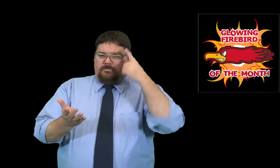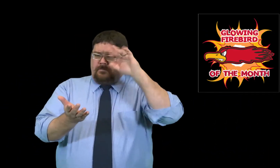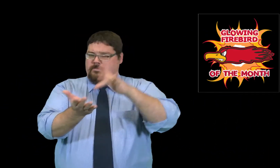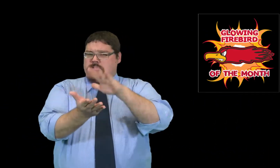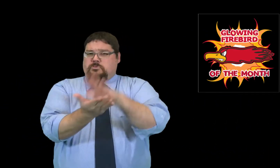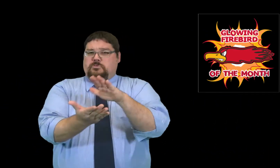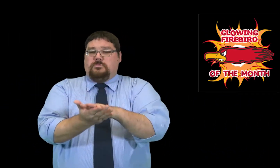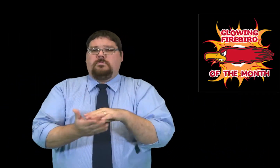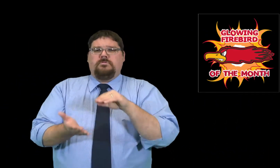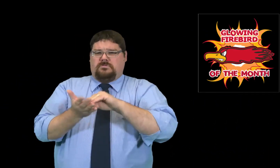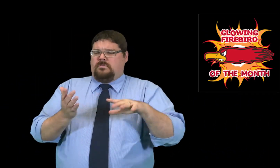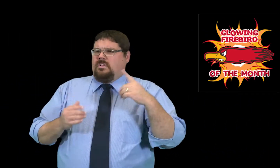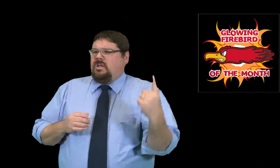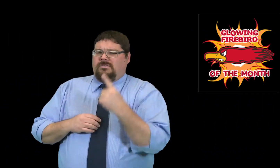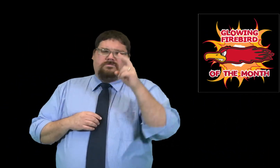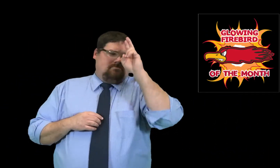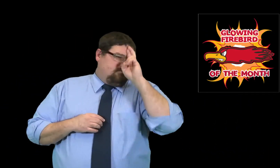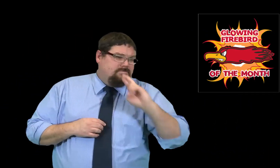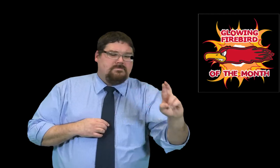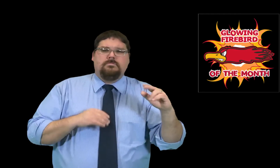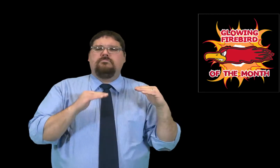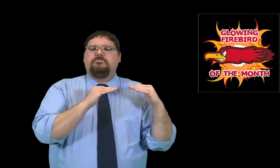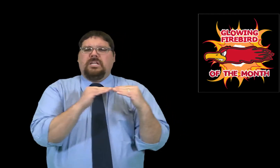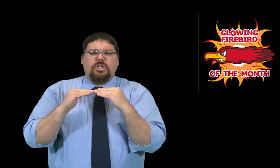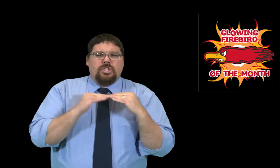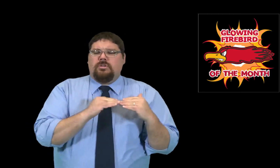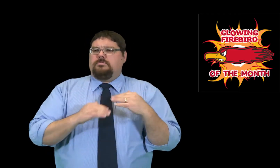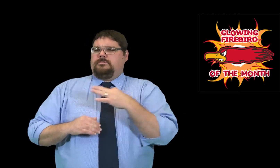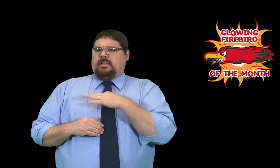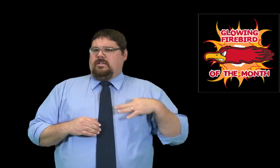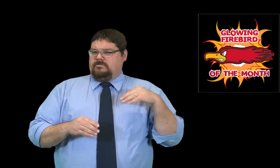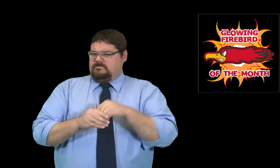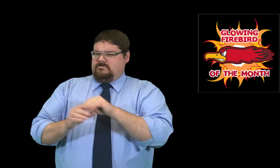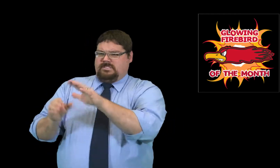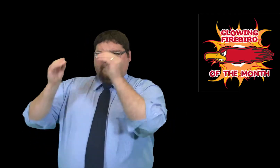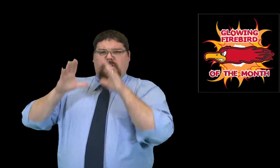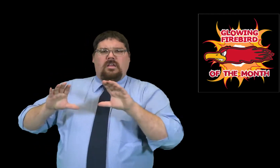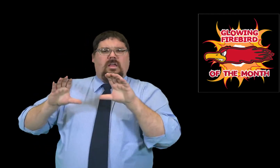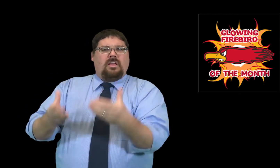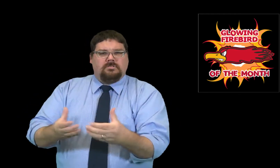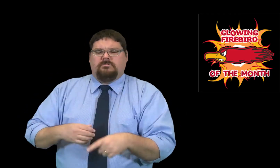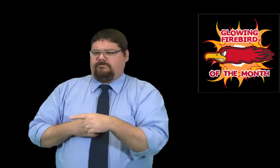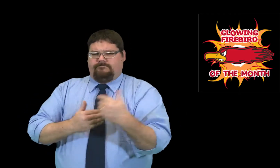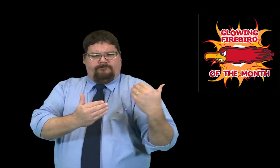The next student is from the middle school. They are very respectful to their peers, staff, and teachers in their classes.